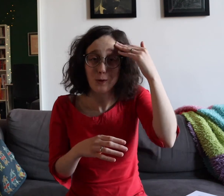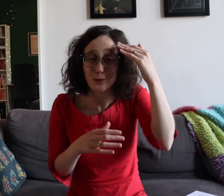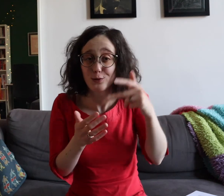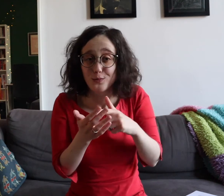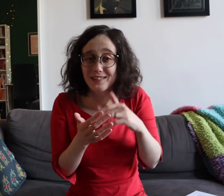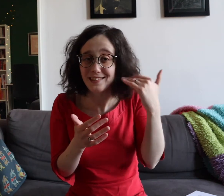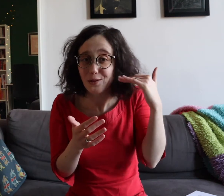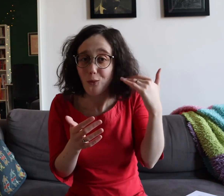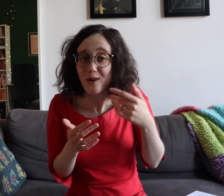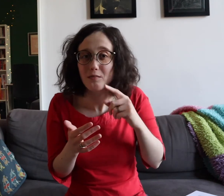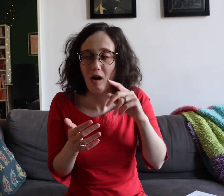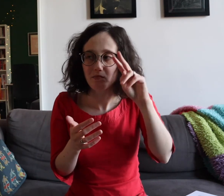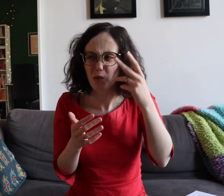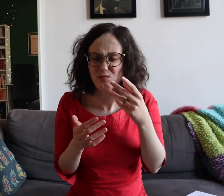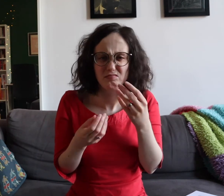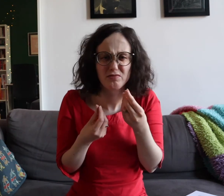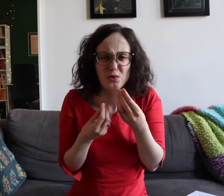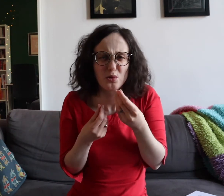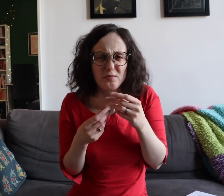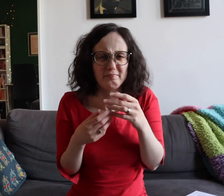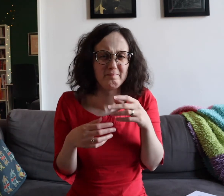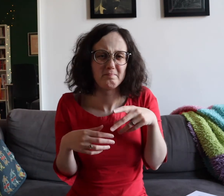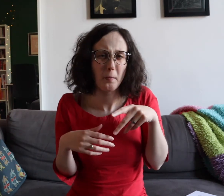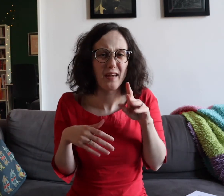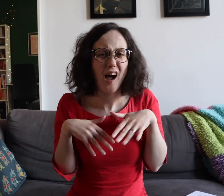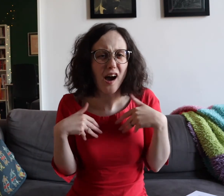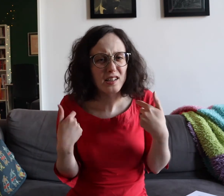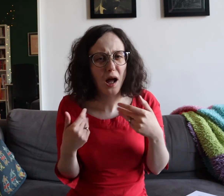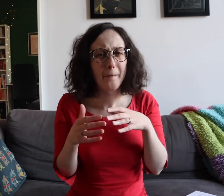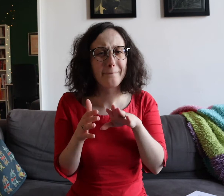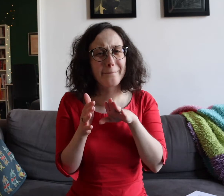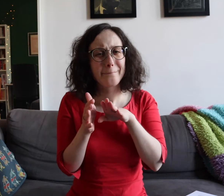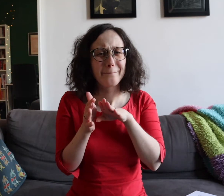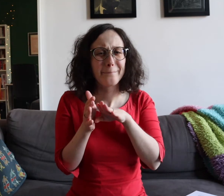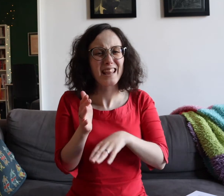Not consciously because I was hard-of-hearing just because it felt nicer